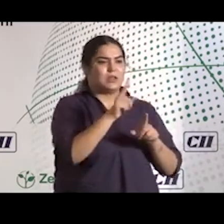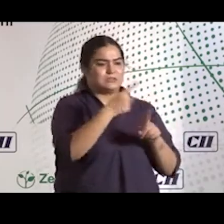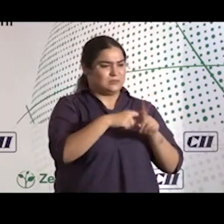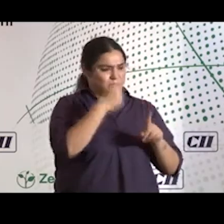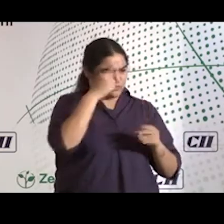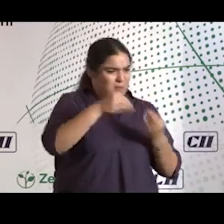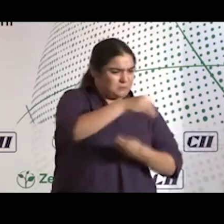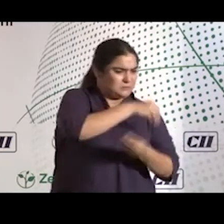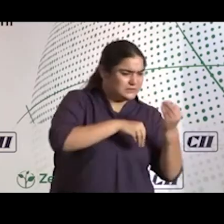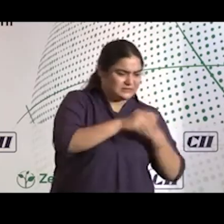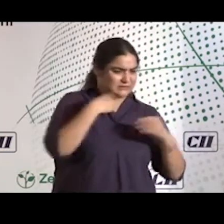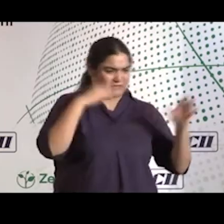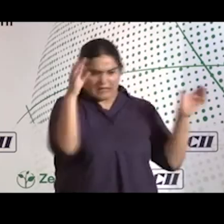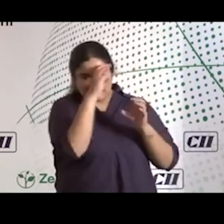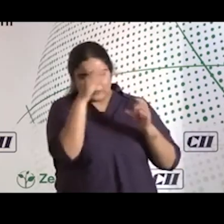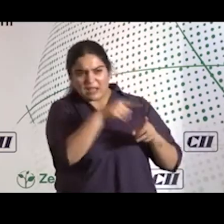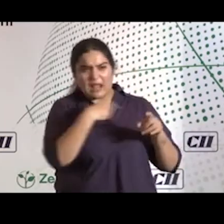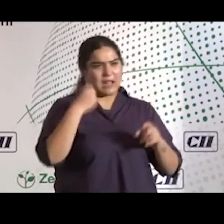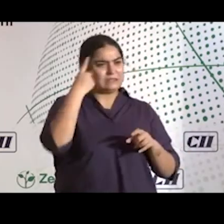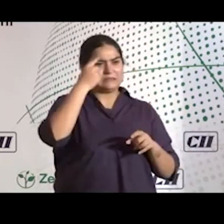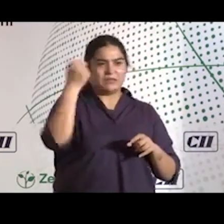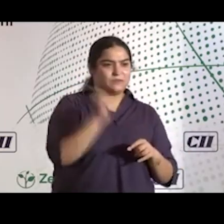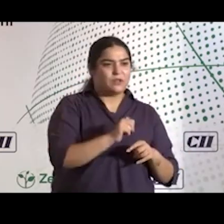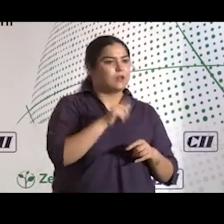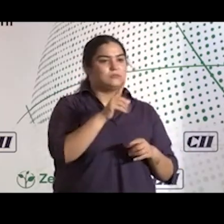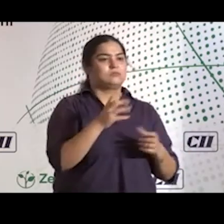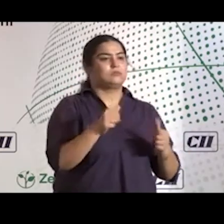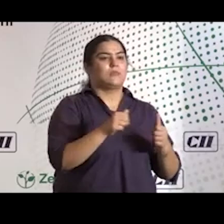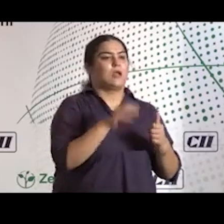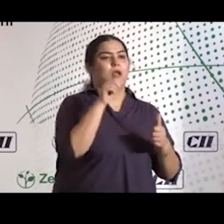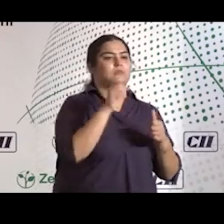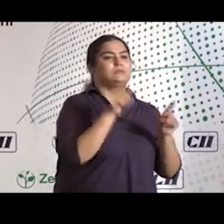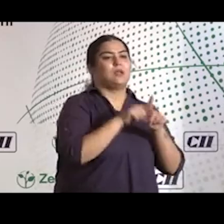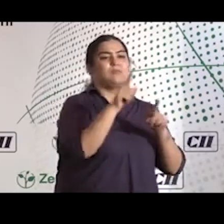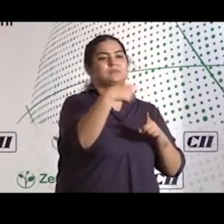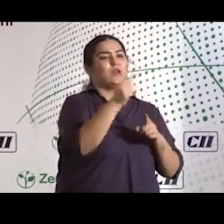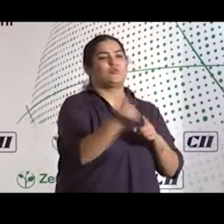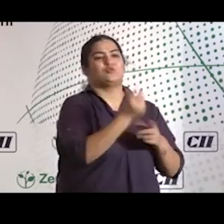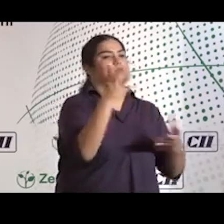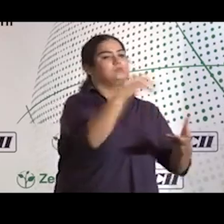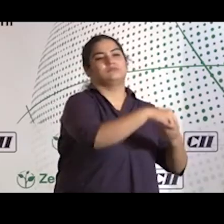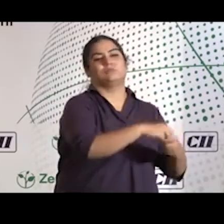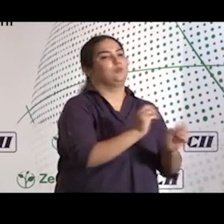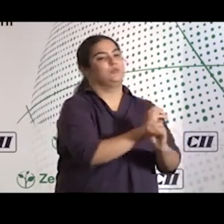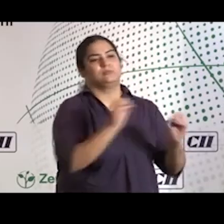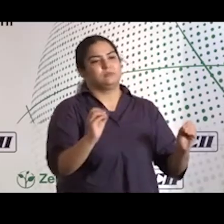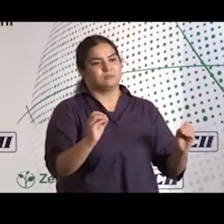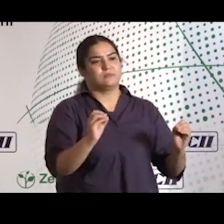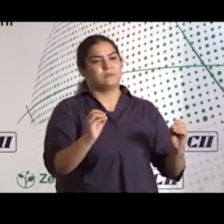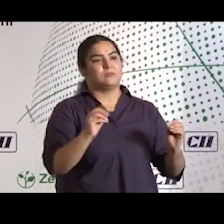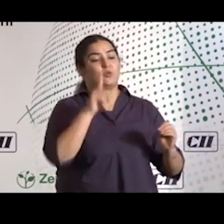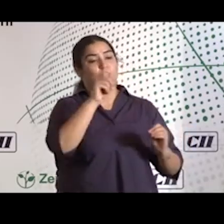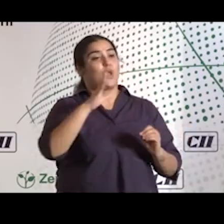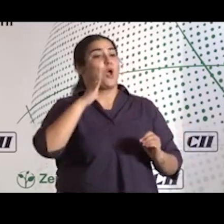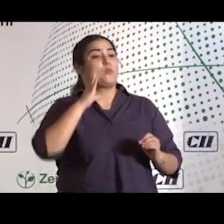misunderstood, not properly understood, you will not get any adoption. So I think it is very important